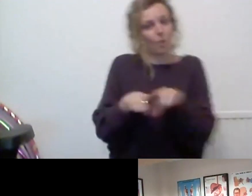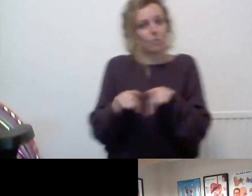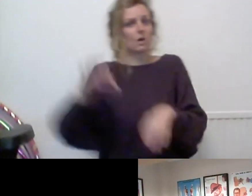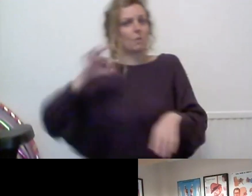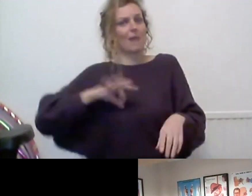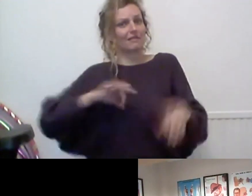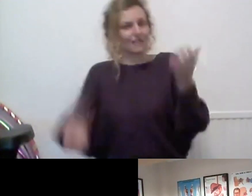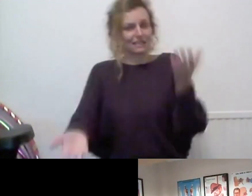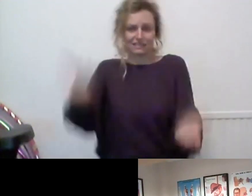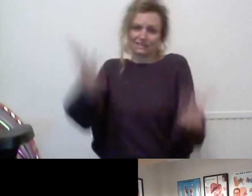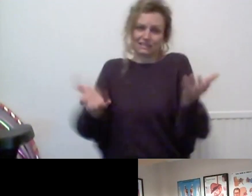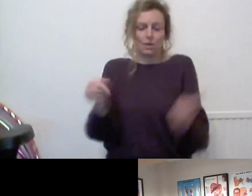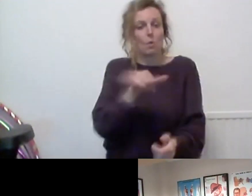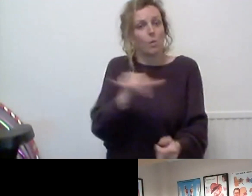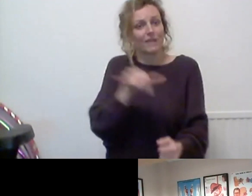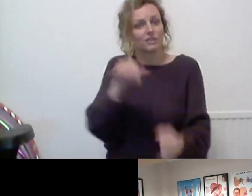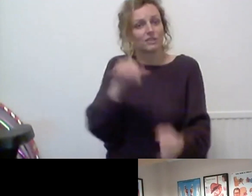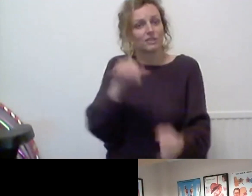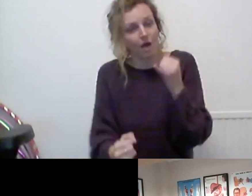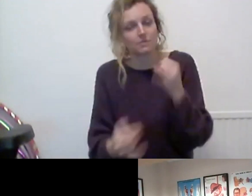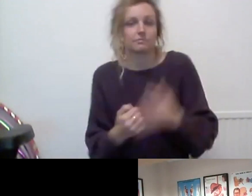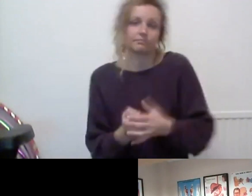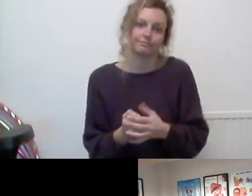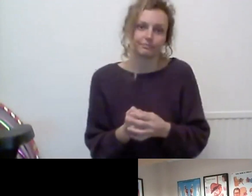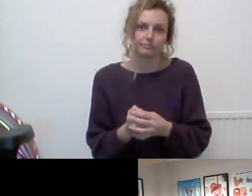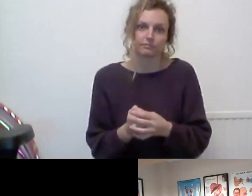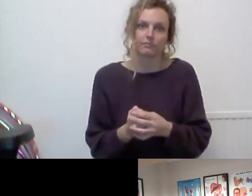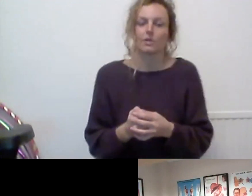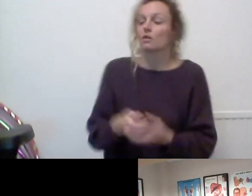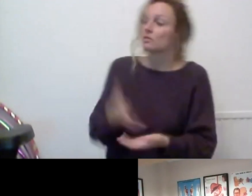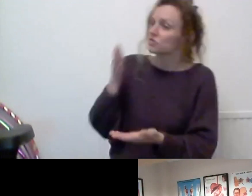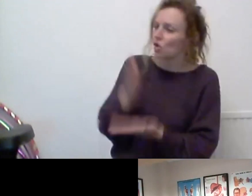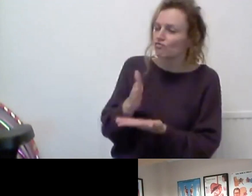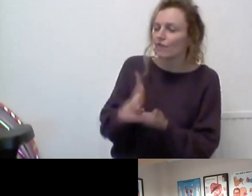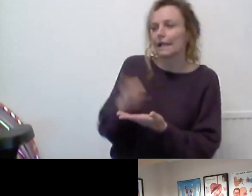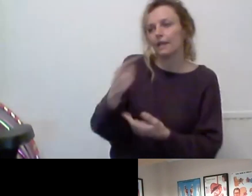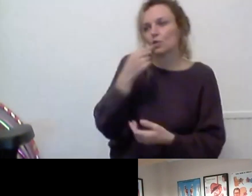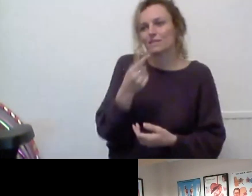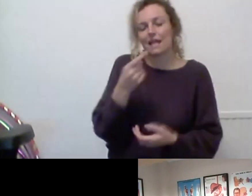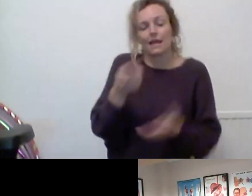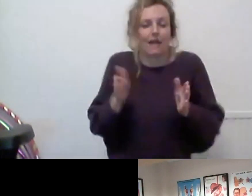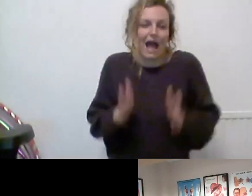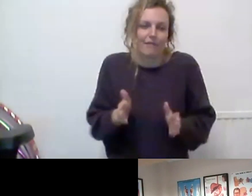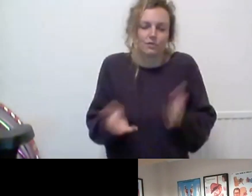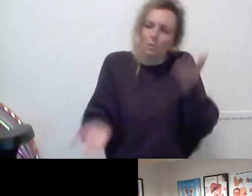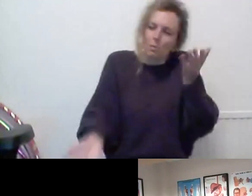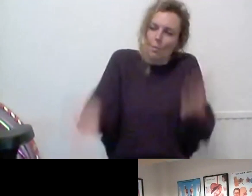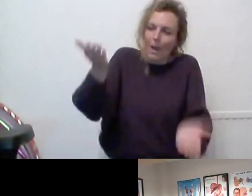Thank you. So I hate it. So weighing up risks and benefits, and asking questions, which would cause